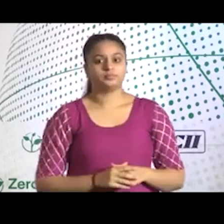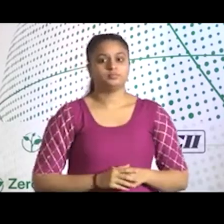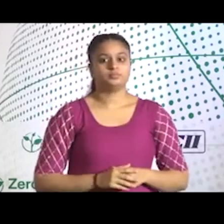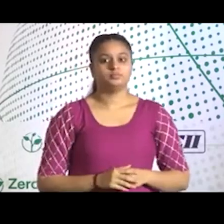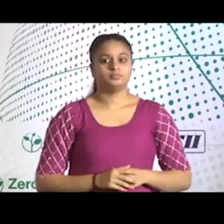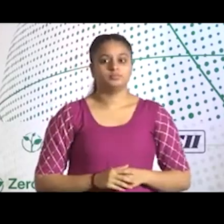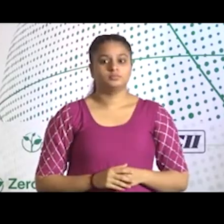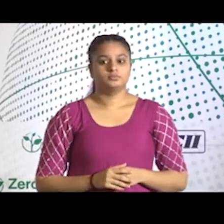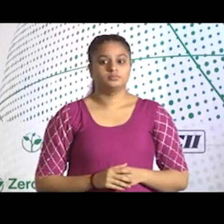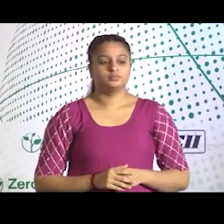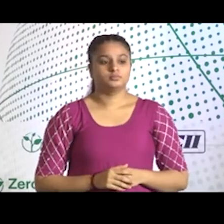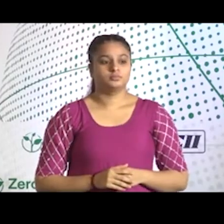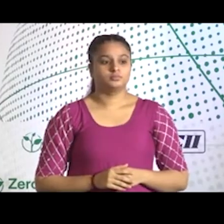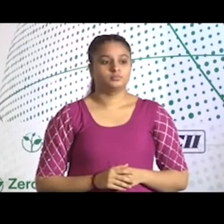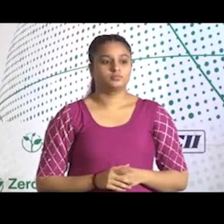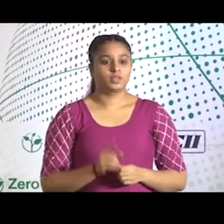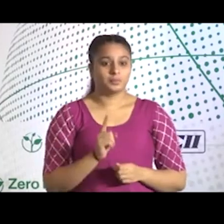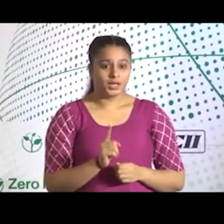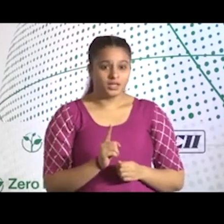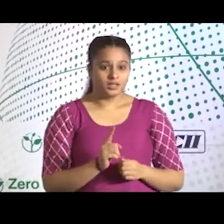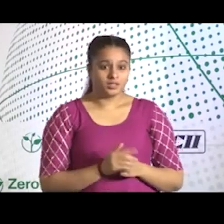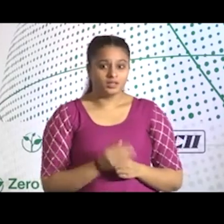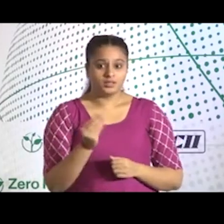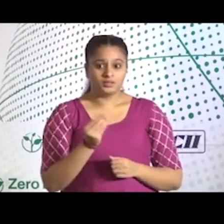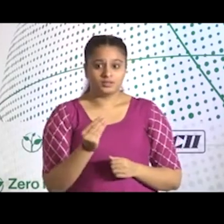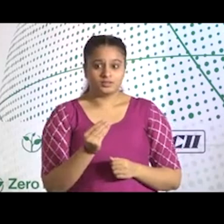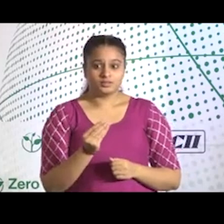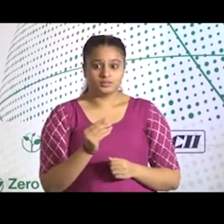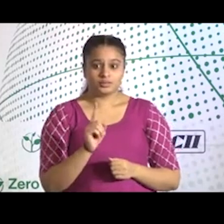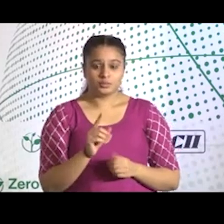But there was a it was an interesting statistic